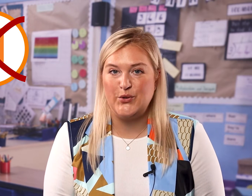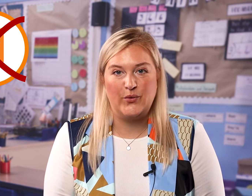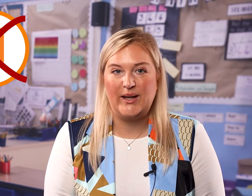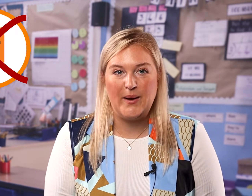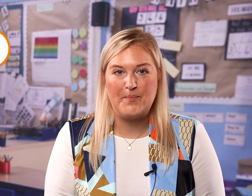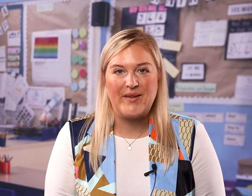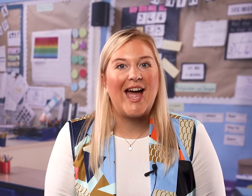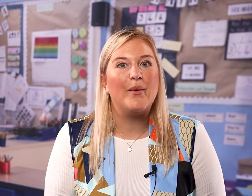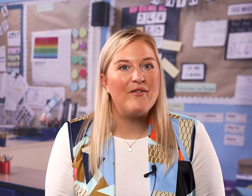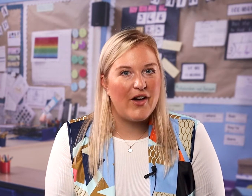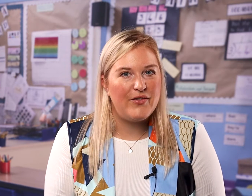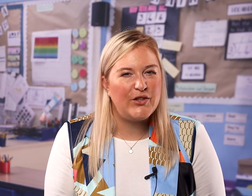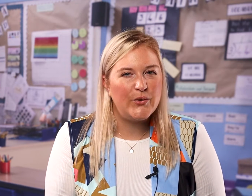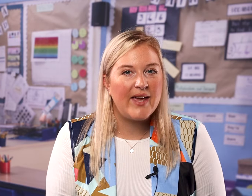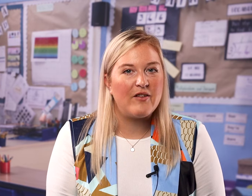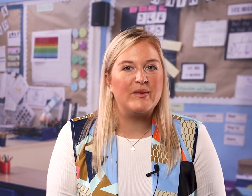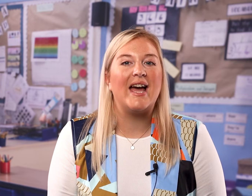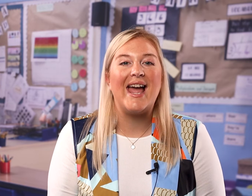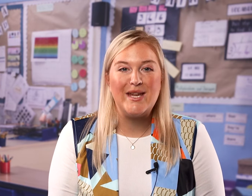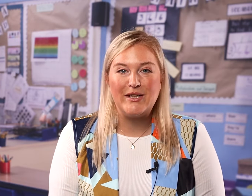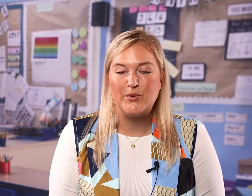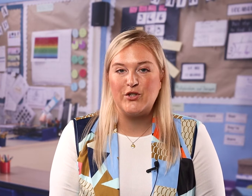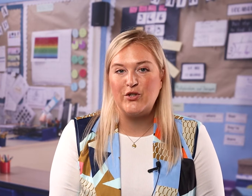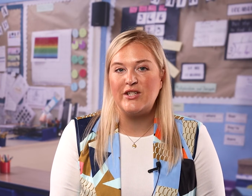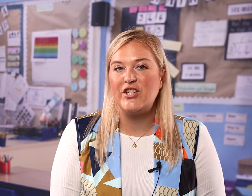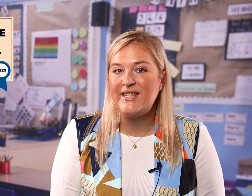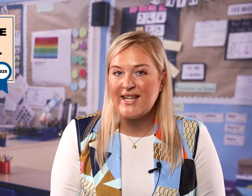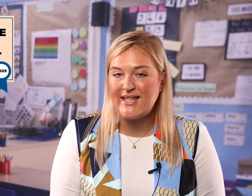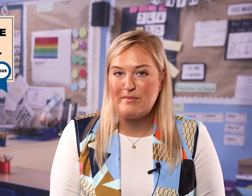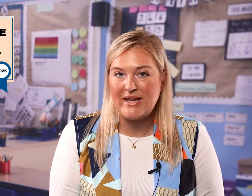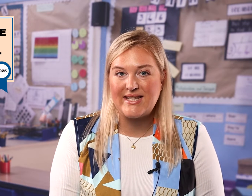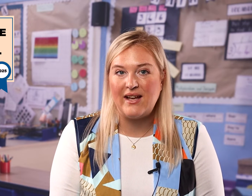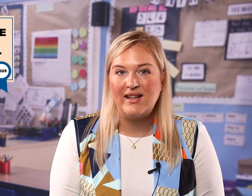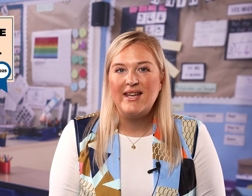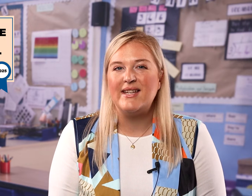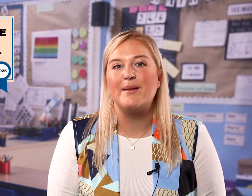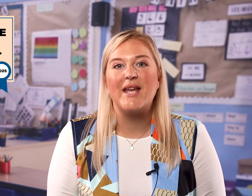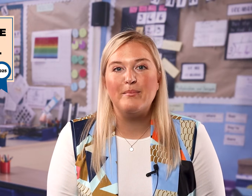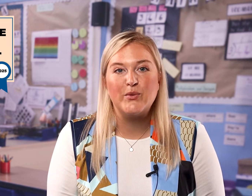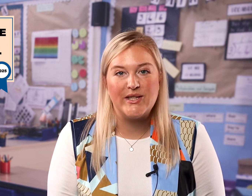the national curriculum however the UK government are aiming to introduce a GCSE in BSL in September